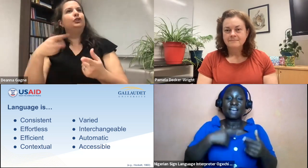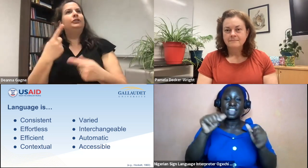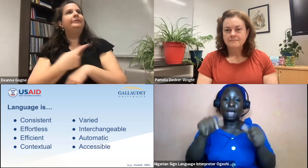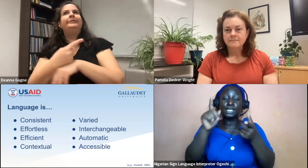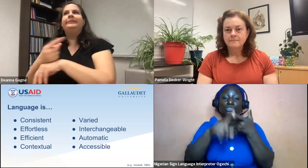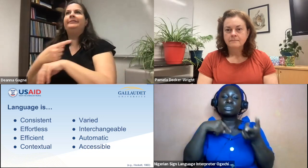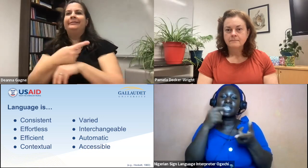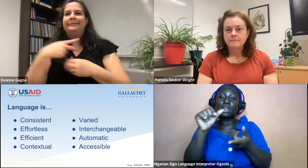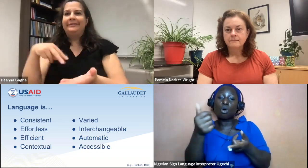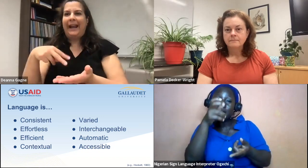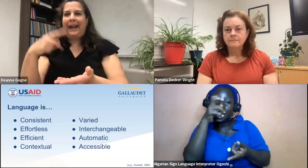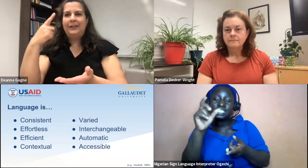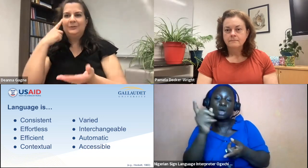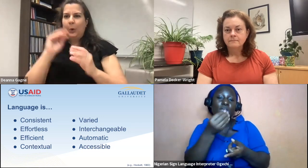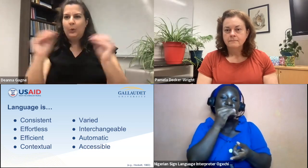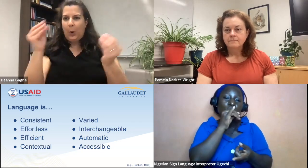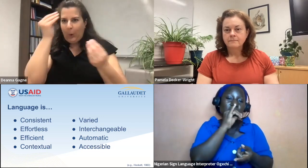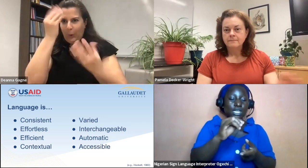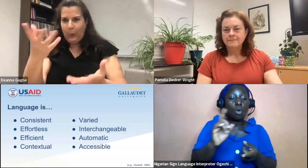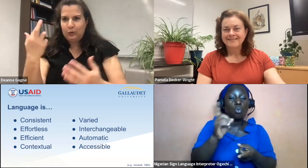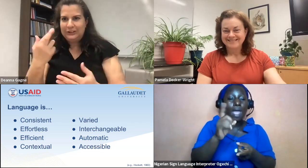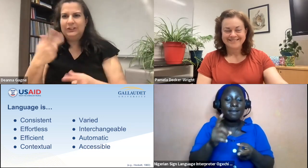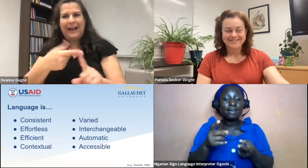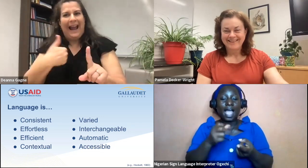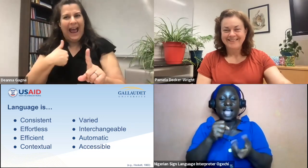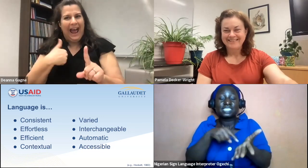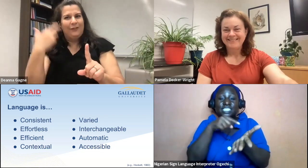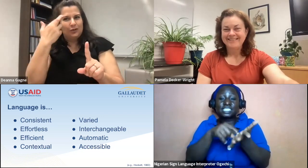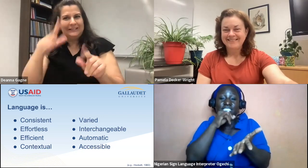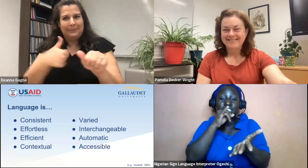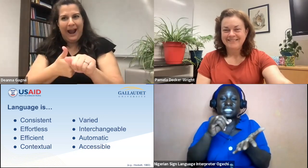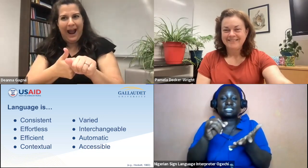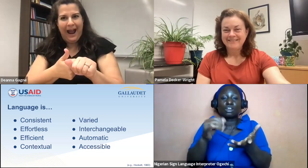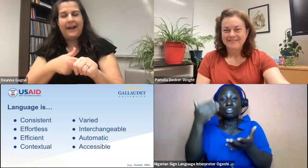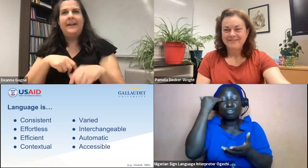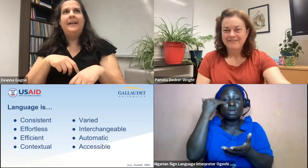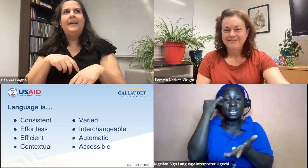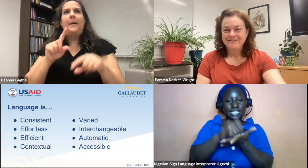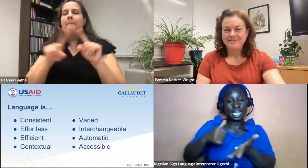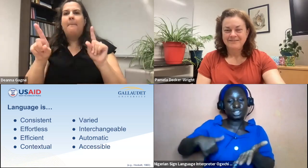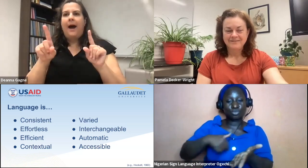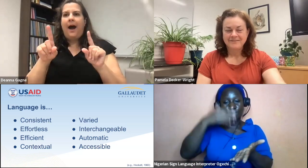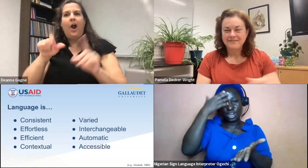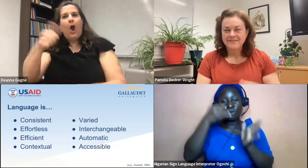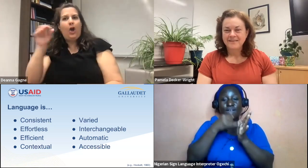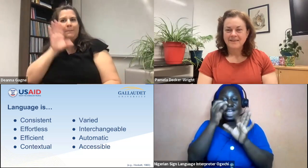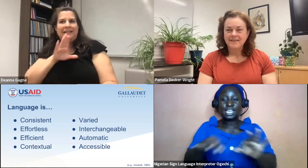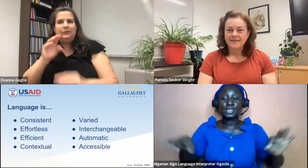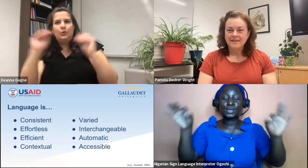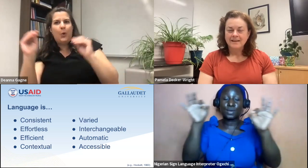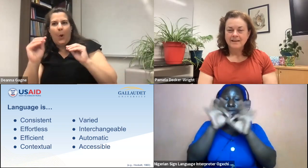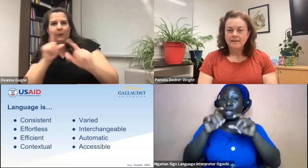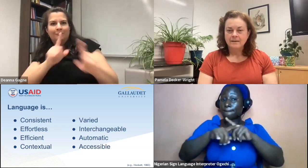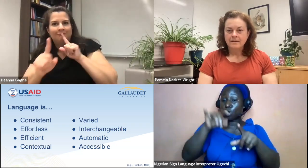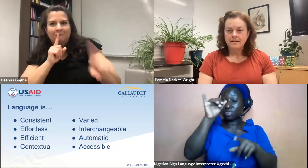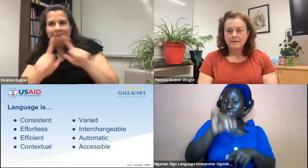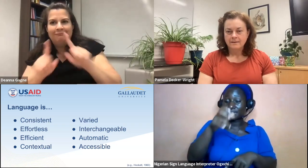But the honeybee doesn't come and just waggle dance for no reason. There has to be a functional informational, an information driven reason.